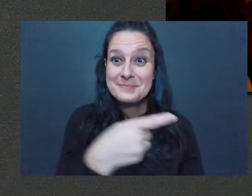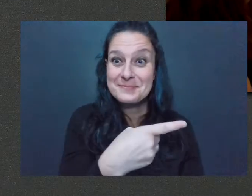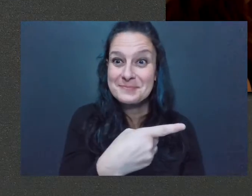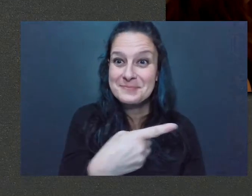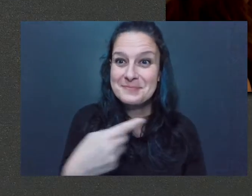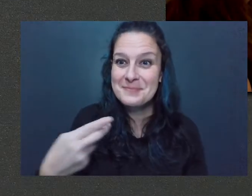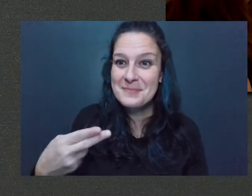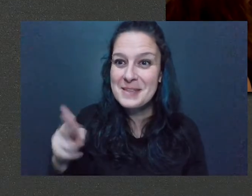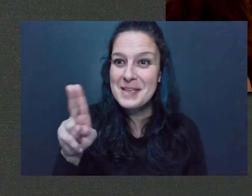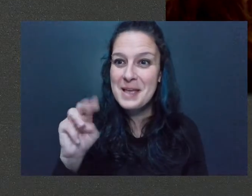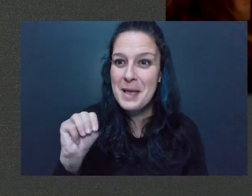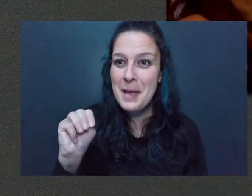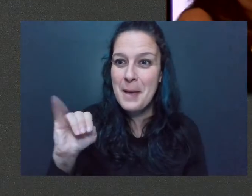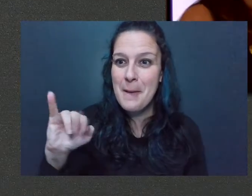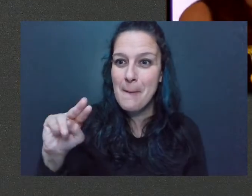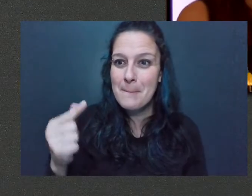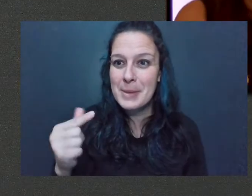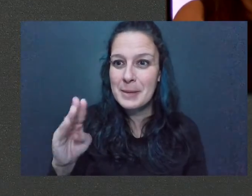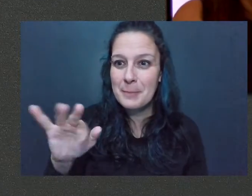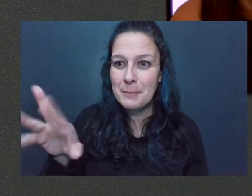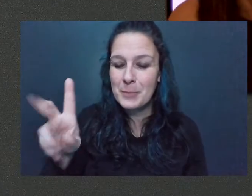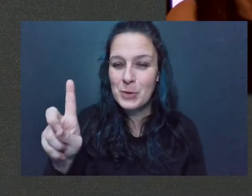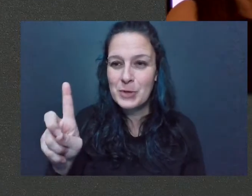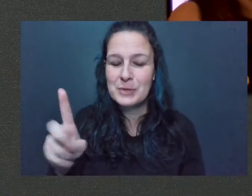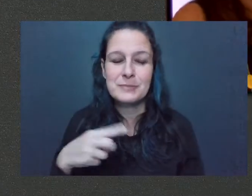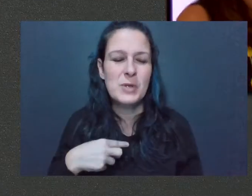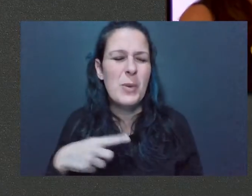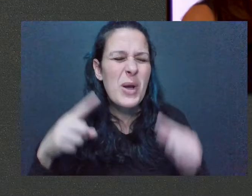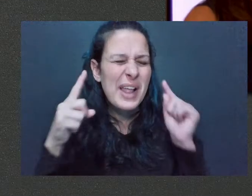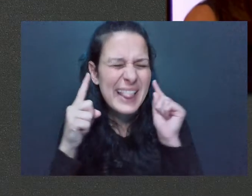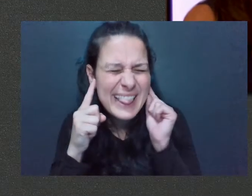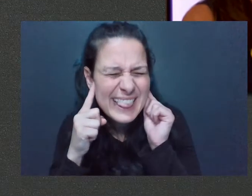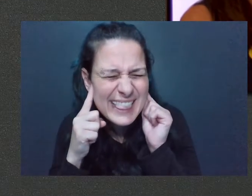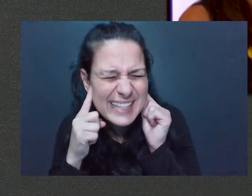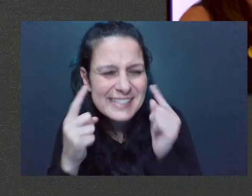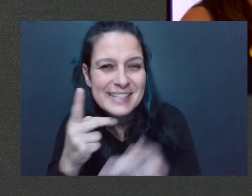Then the next bird is the hummingbird. And I want you to listen carefully